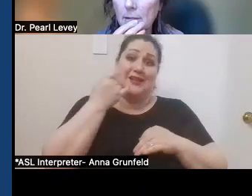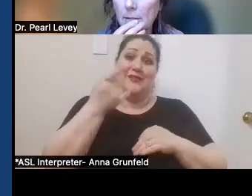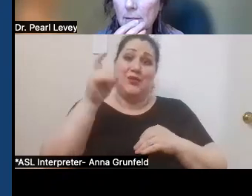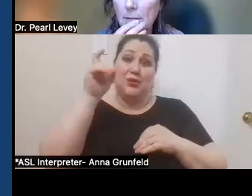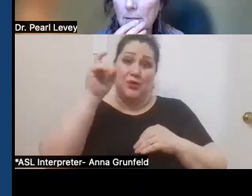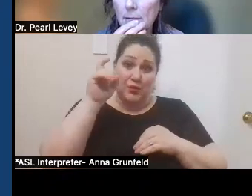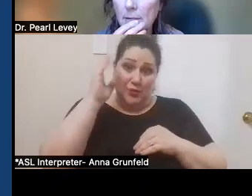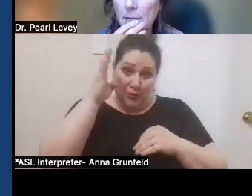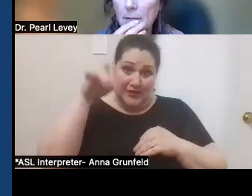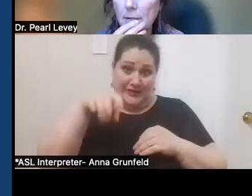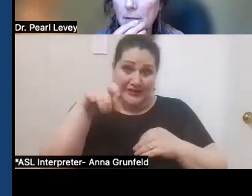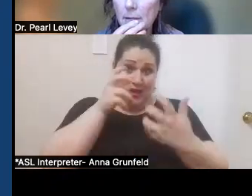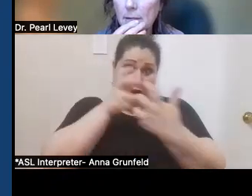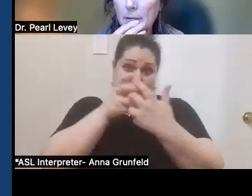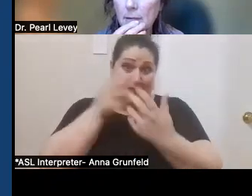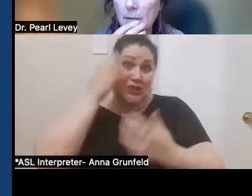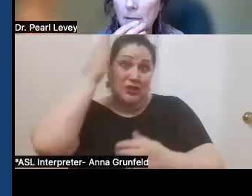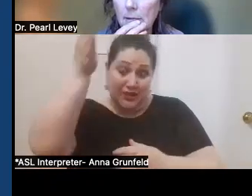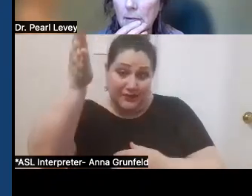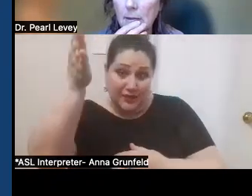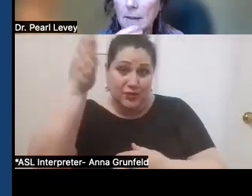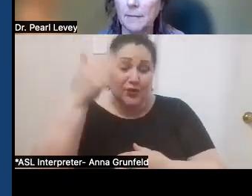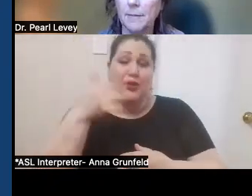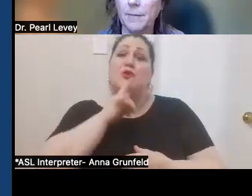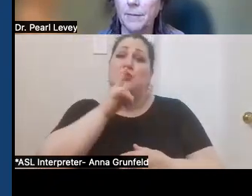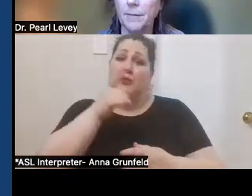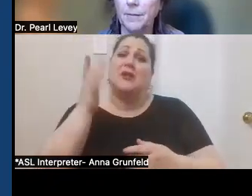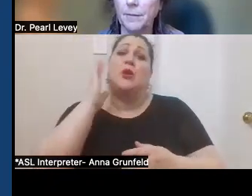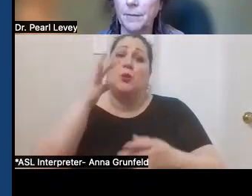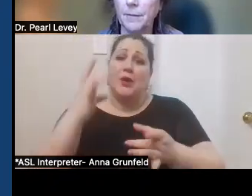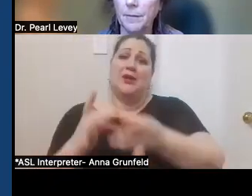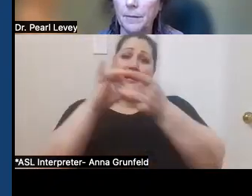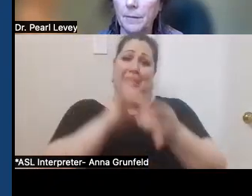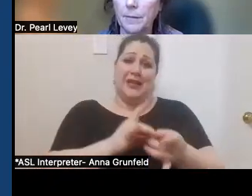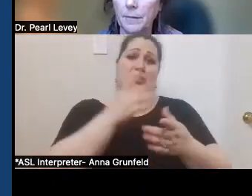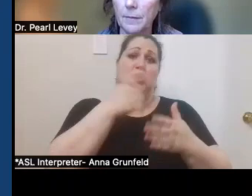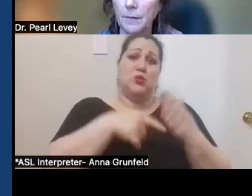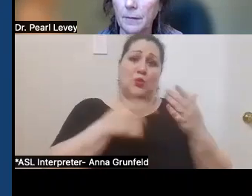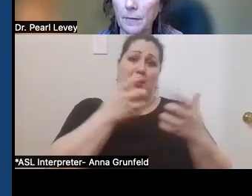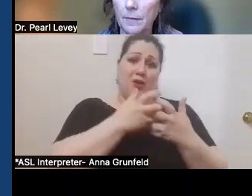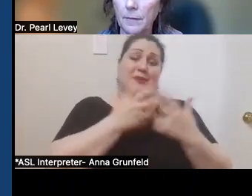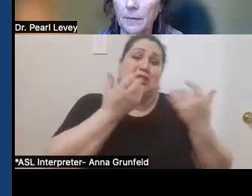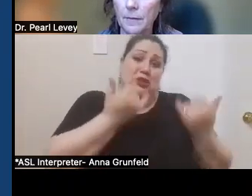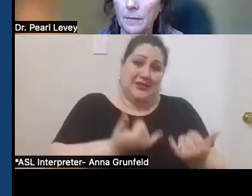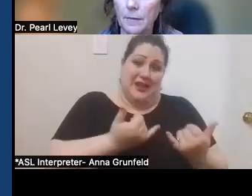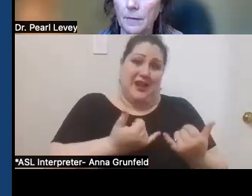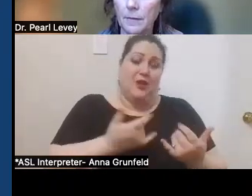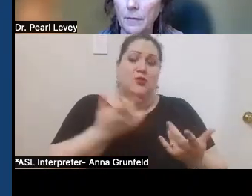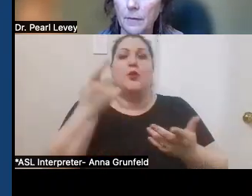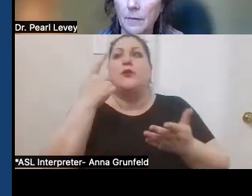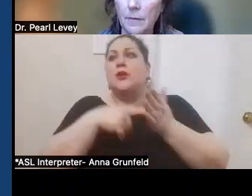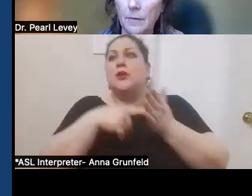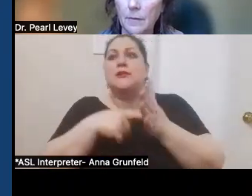So, for example, when it comes to writing the MCC, the MCC exams and the request for accommodations,